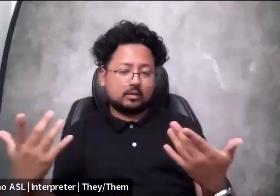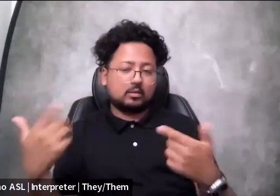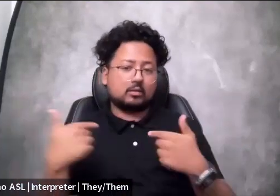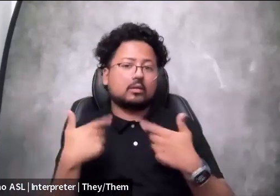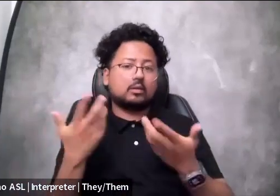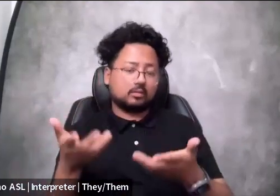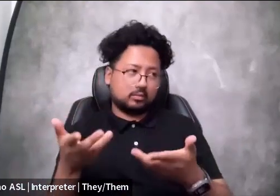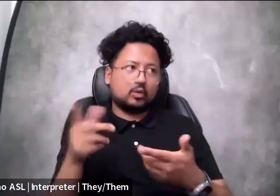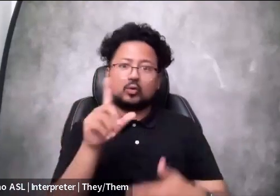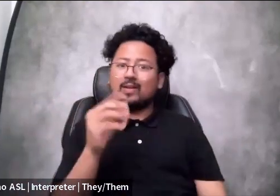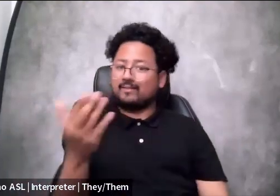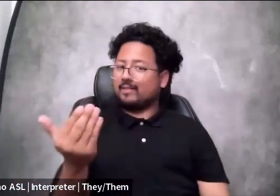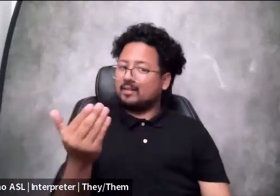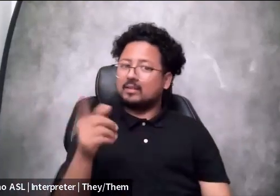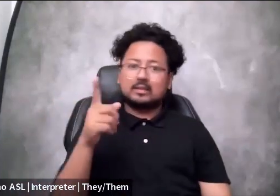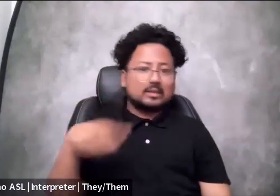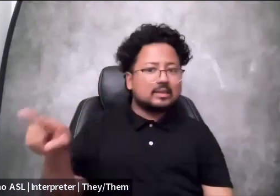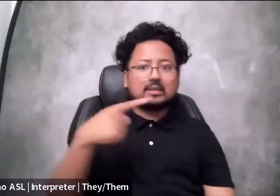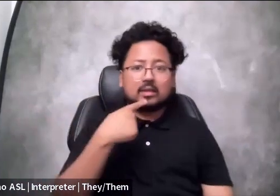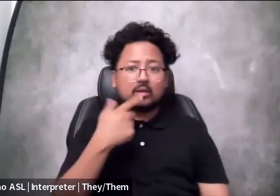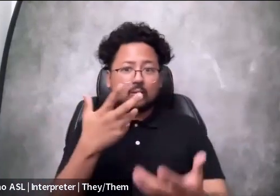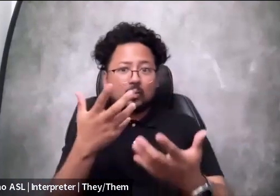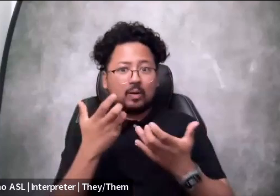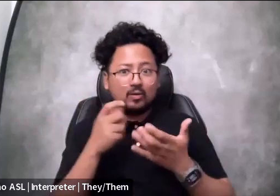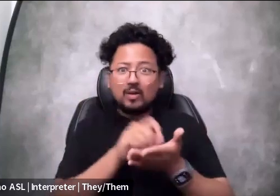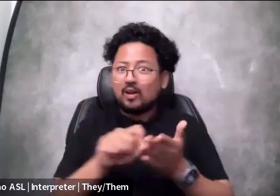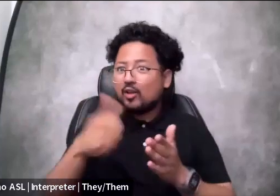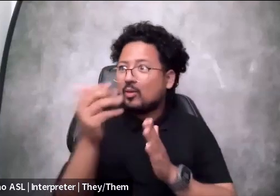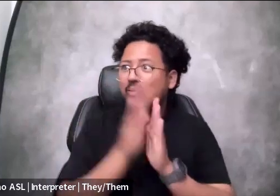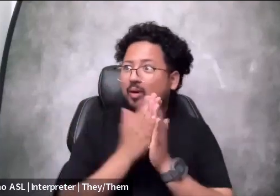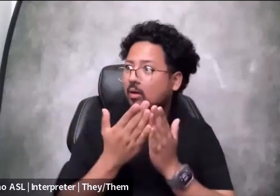in 2015 when they were like, would you like to write another book? I was like, oh, you're going to give me that kind of power.